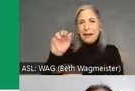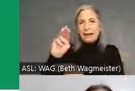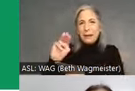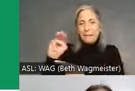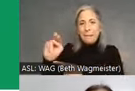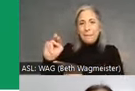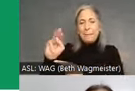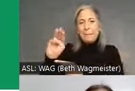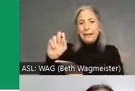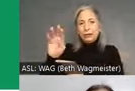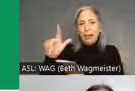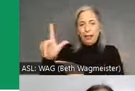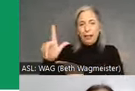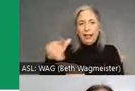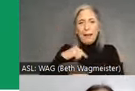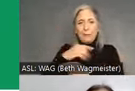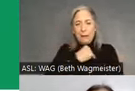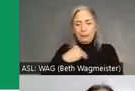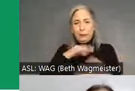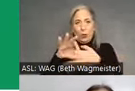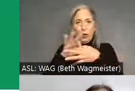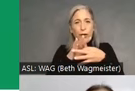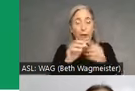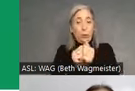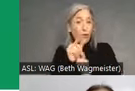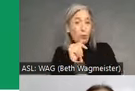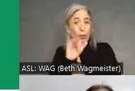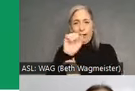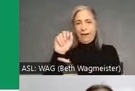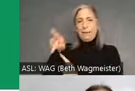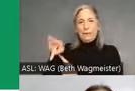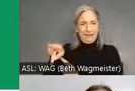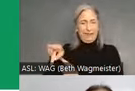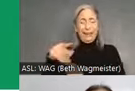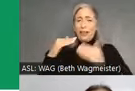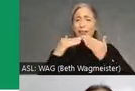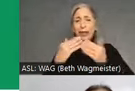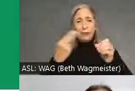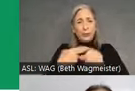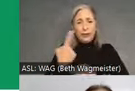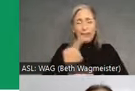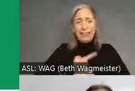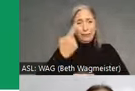am a membership services coordinator with IAAP. Thank you for joining us for the second webinar